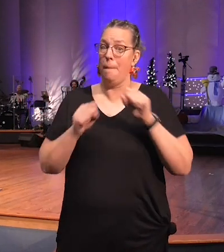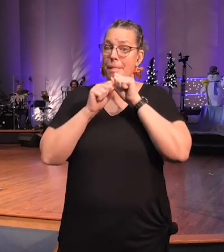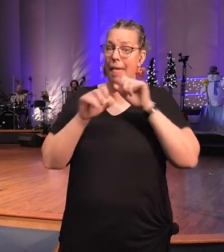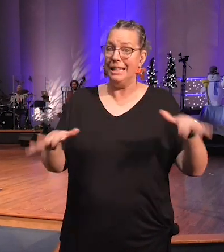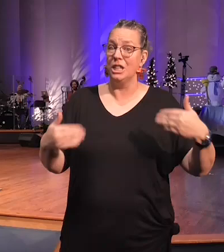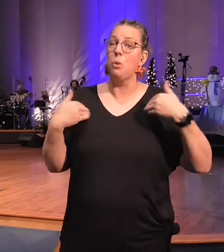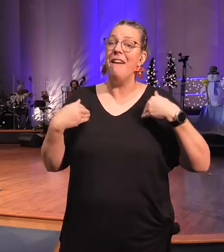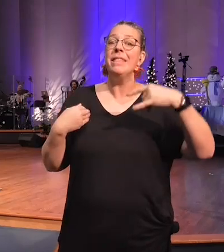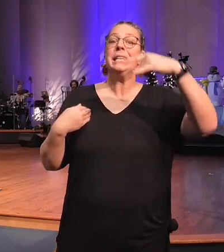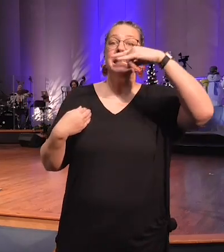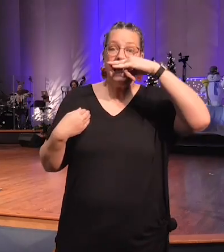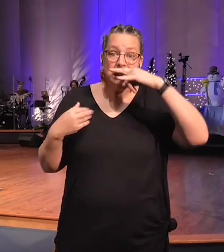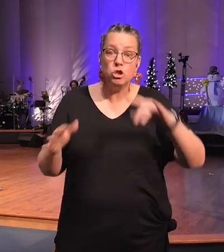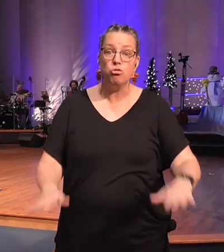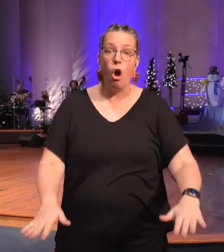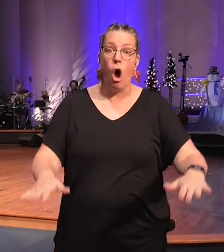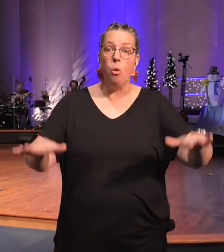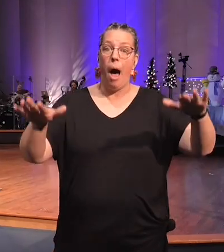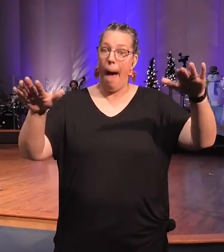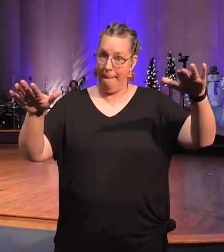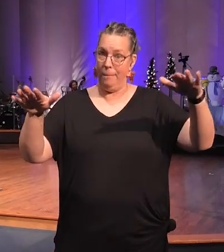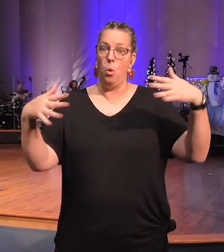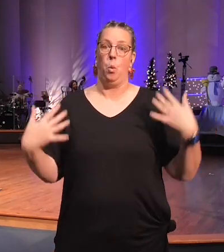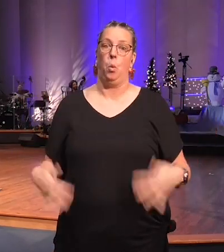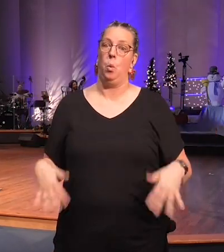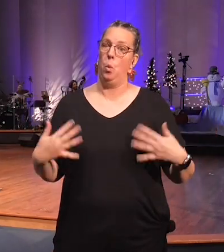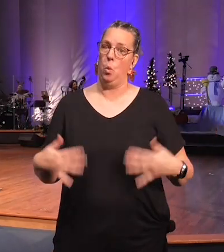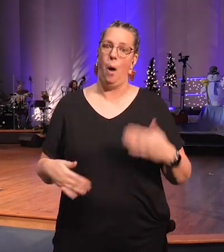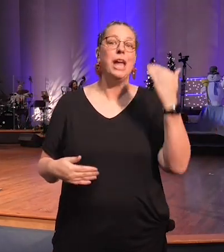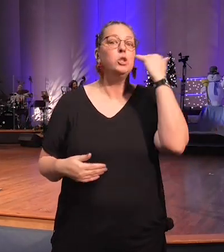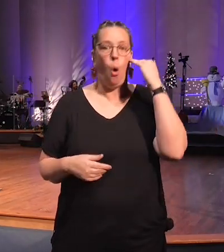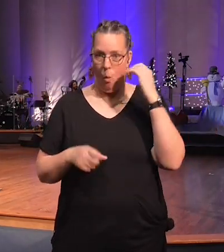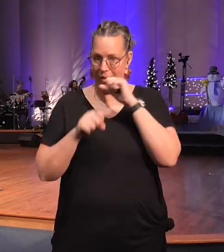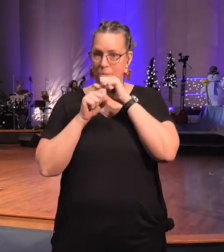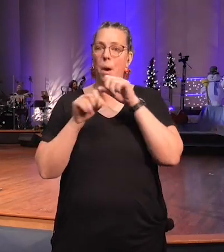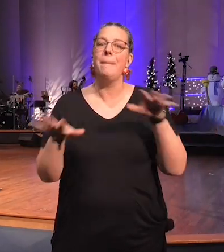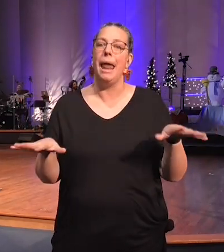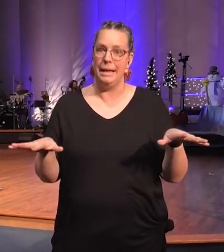a a minister here it's been a bigger blessing to have kids grow up here at Mile High church